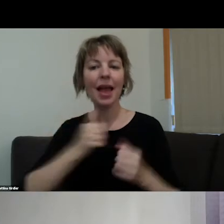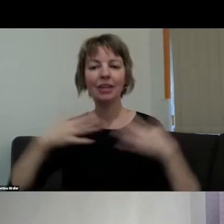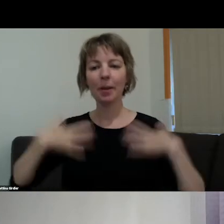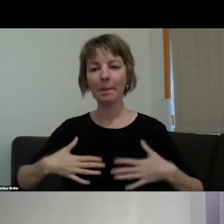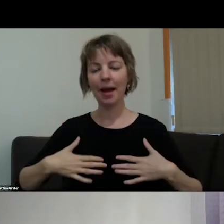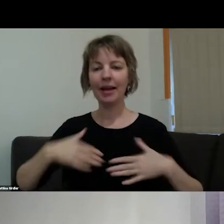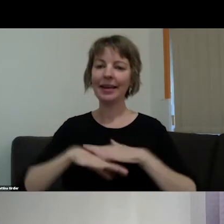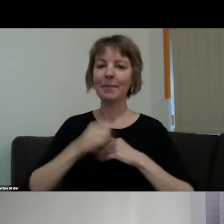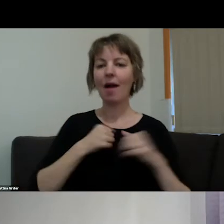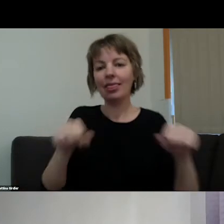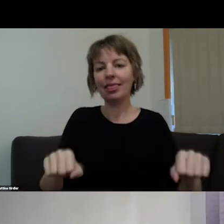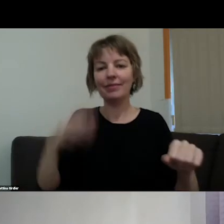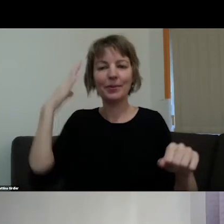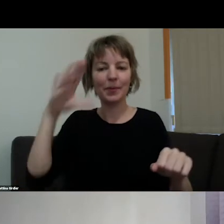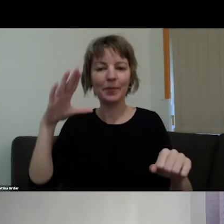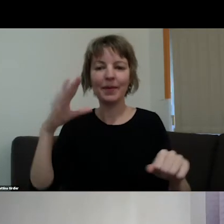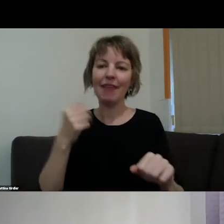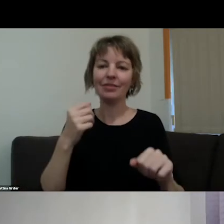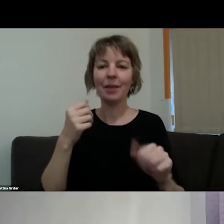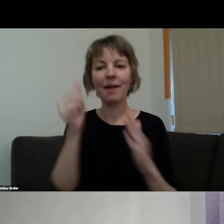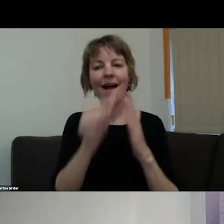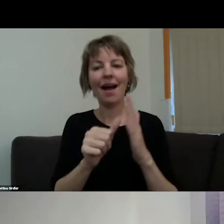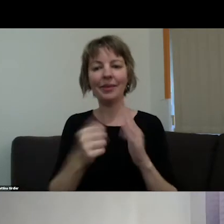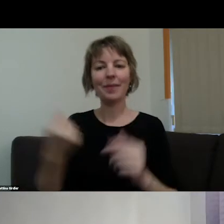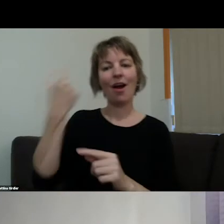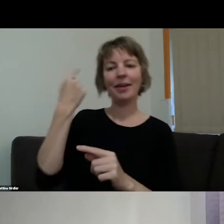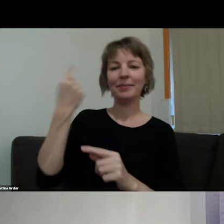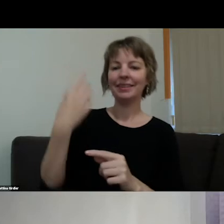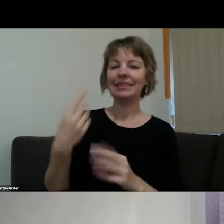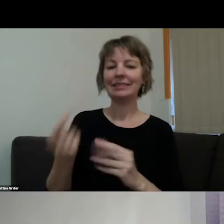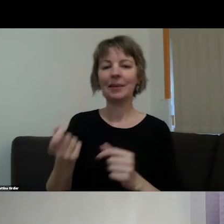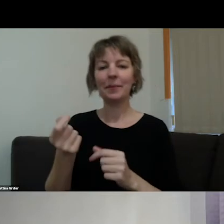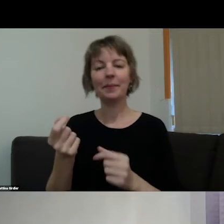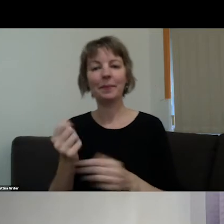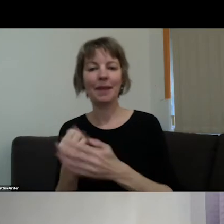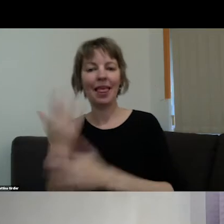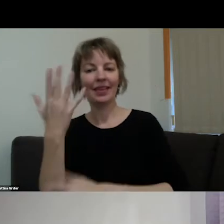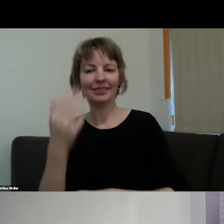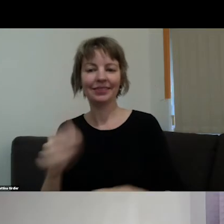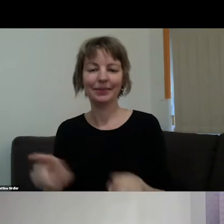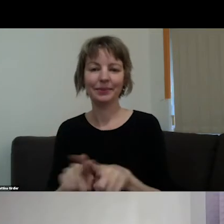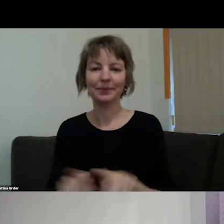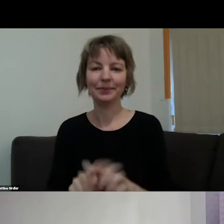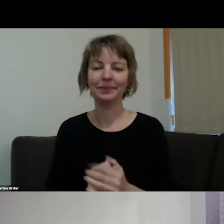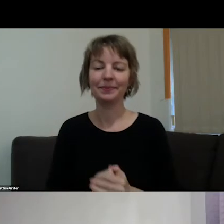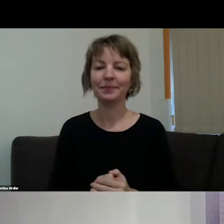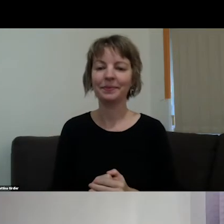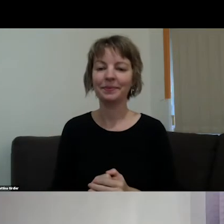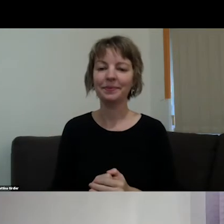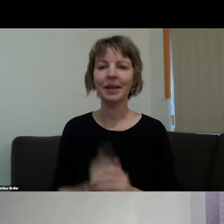There's some artwork on the walls behind me and some plants. But, yeah, it's a great privilege to be here joining